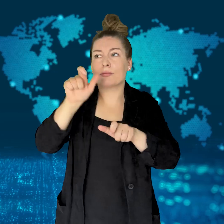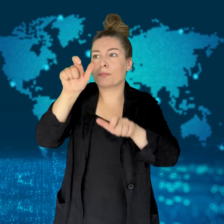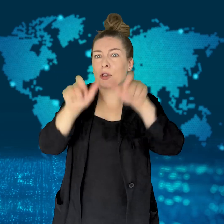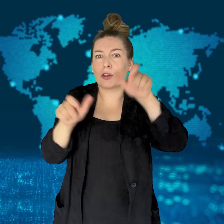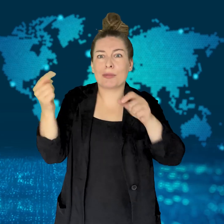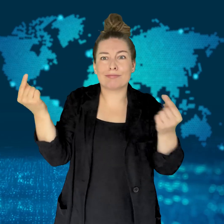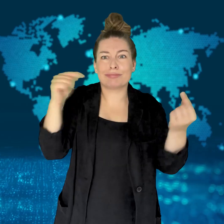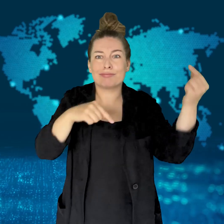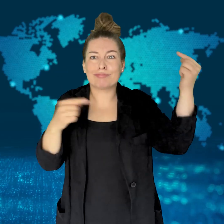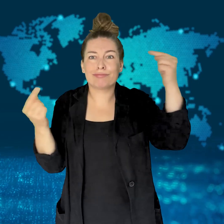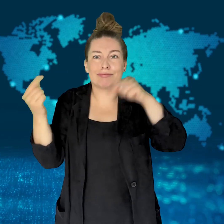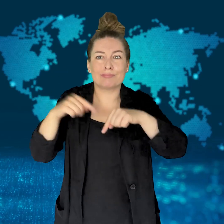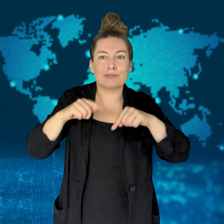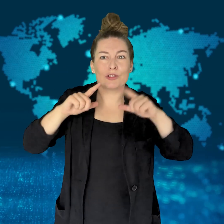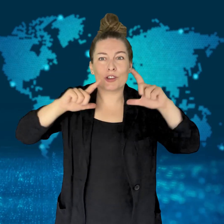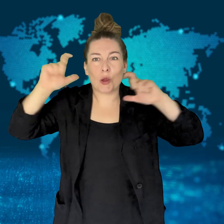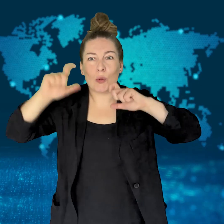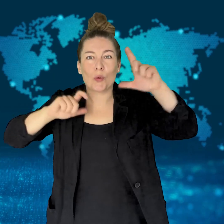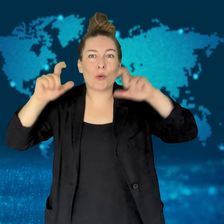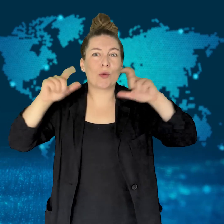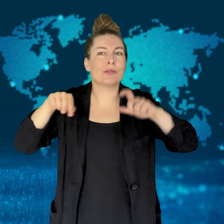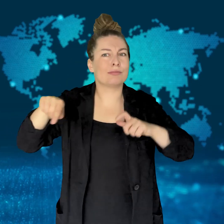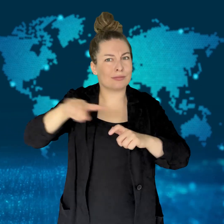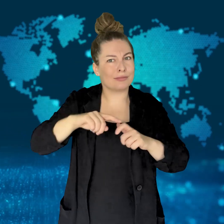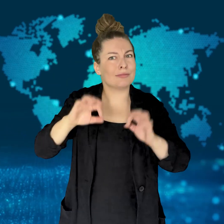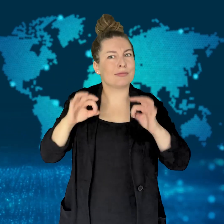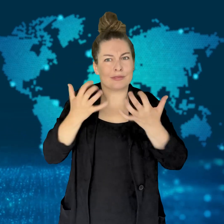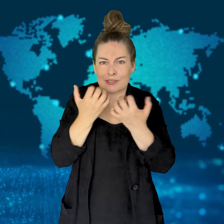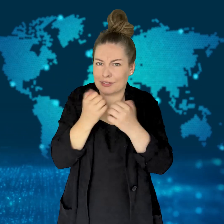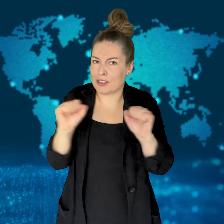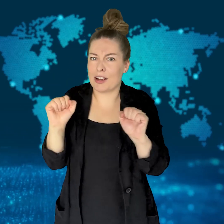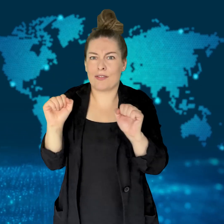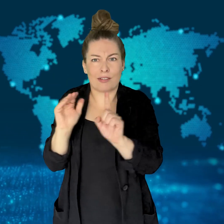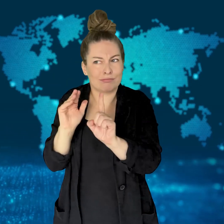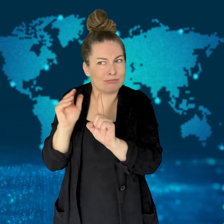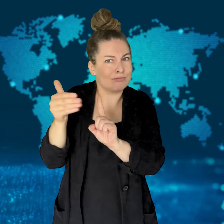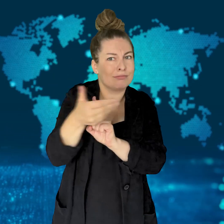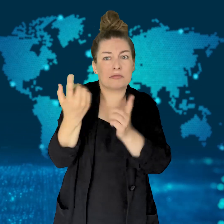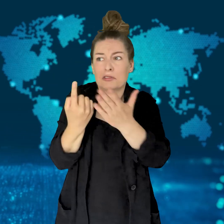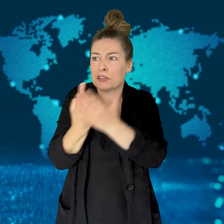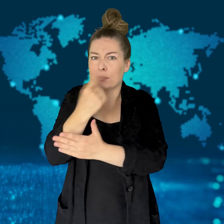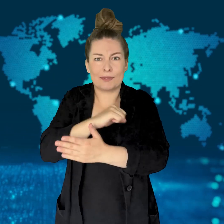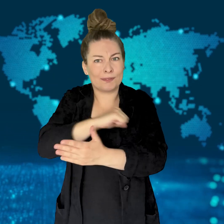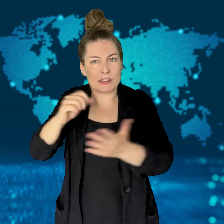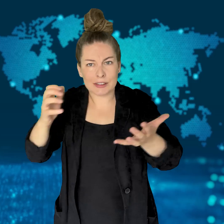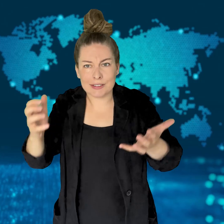and that "measures to effectively protect the safety of